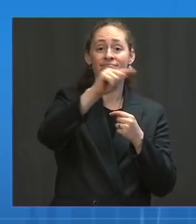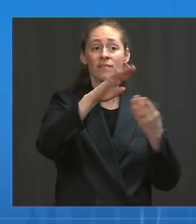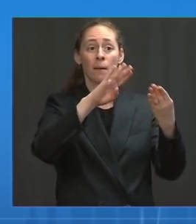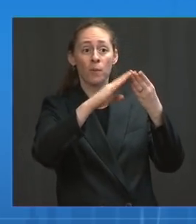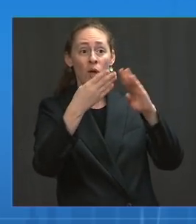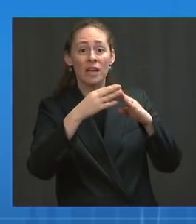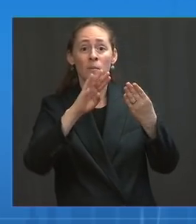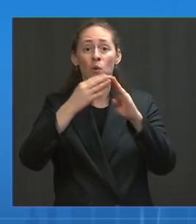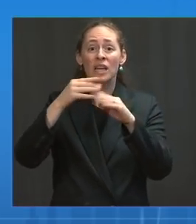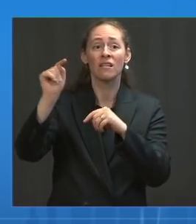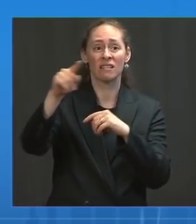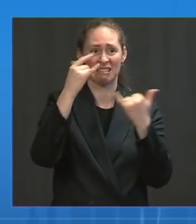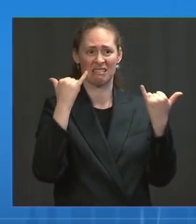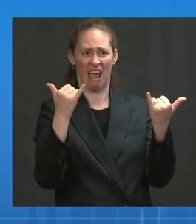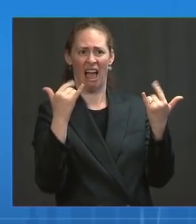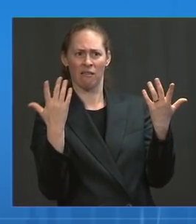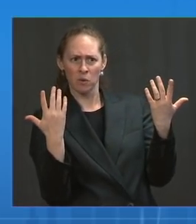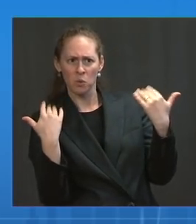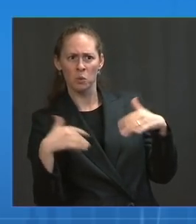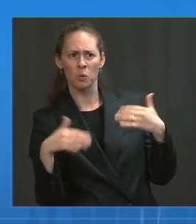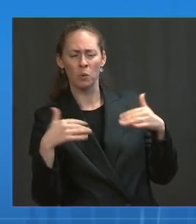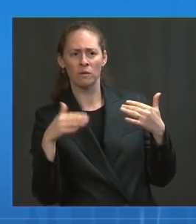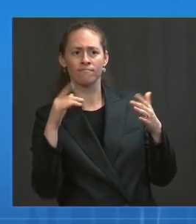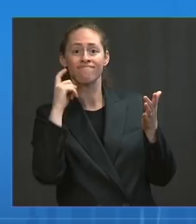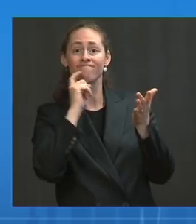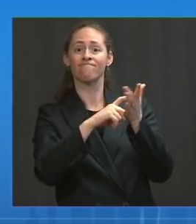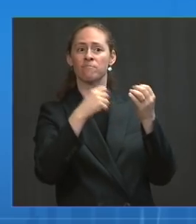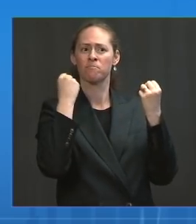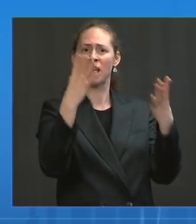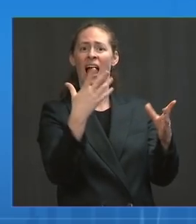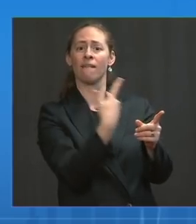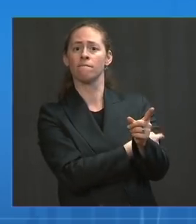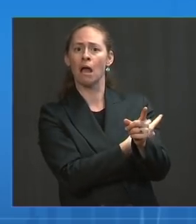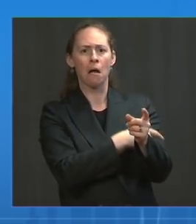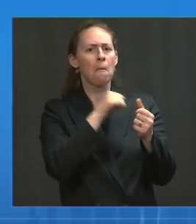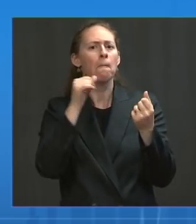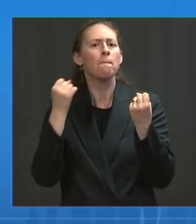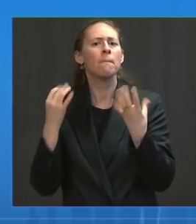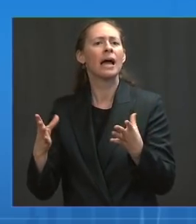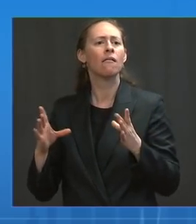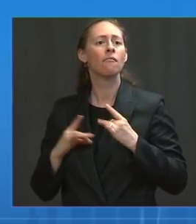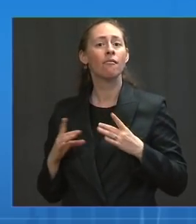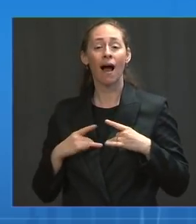and low case rates are getting back to normal. Turning the corner on this pandemic,